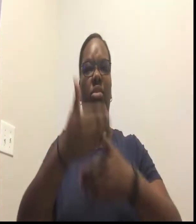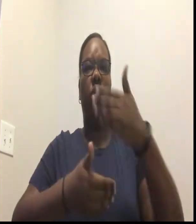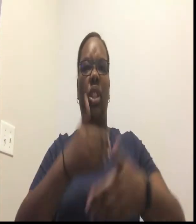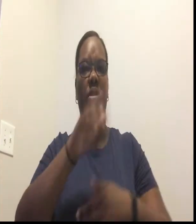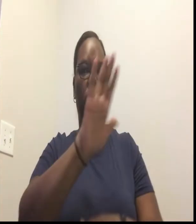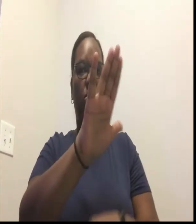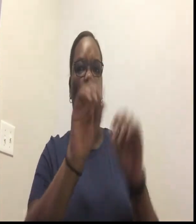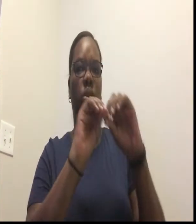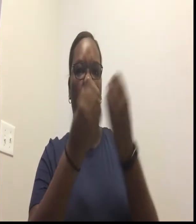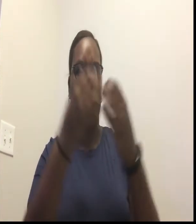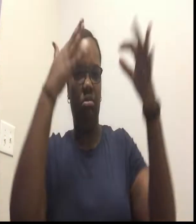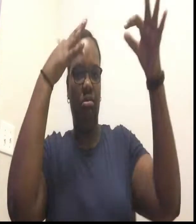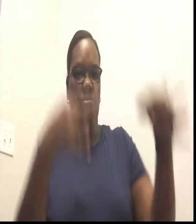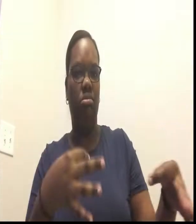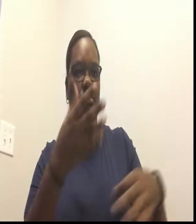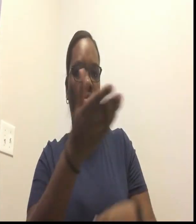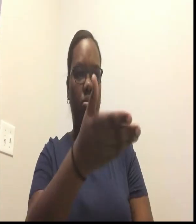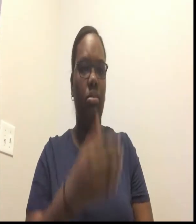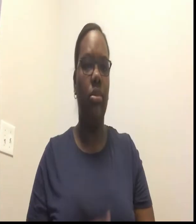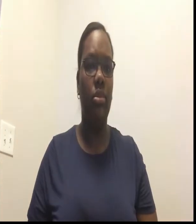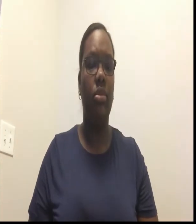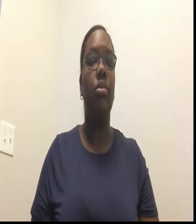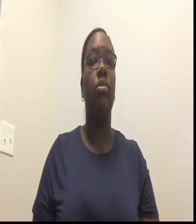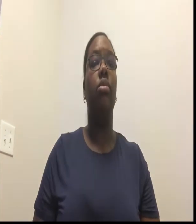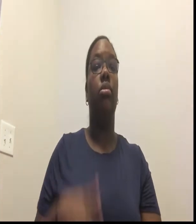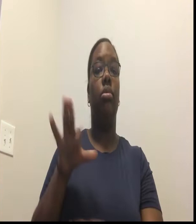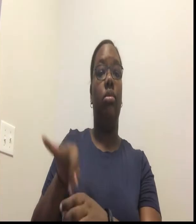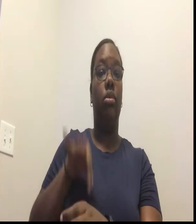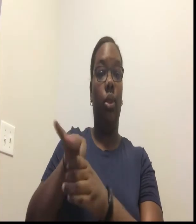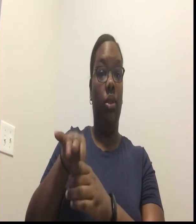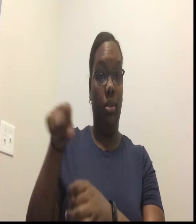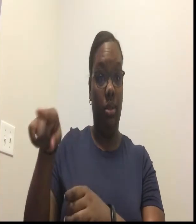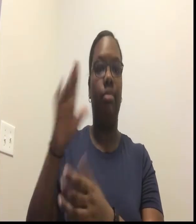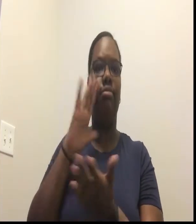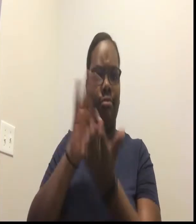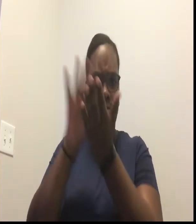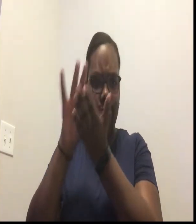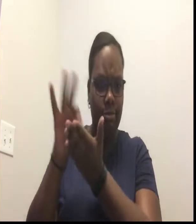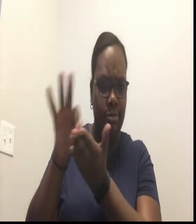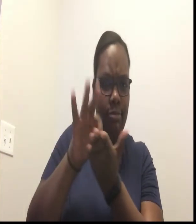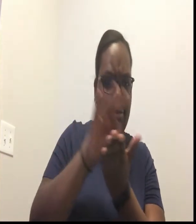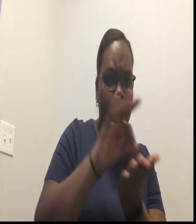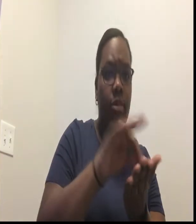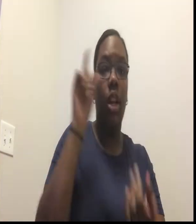your hand, whatever procedure your organization has come up with. The votes